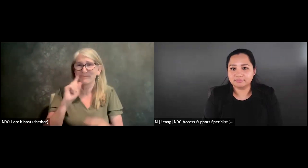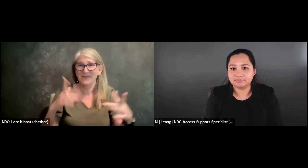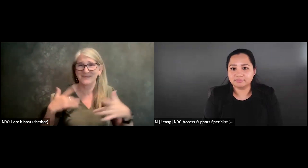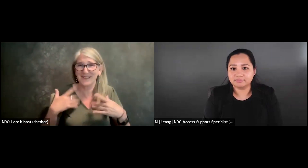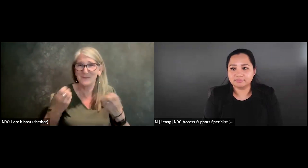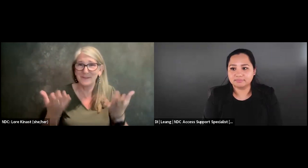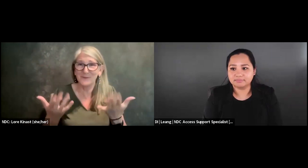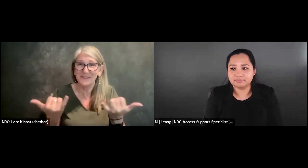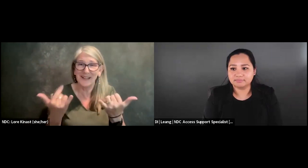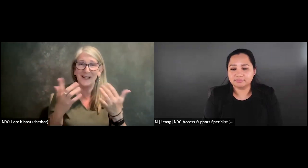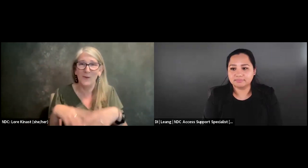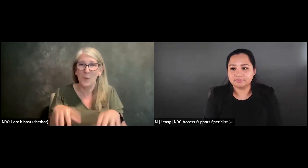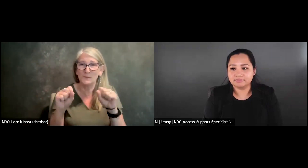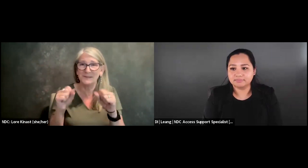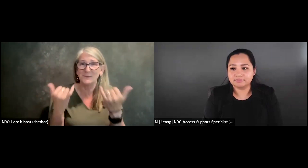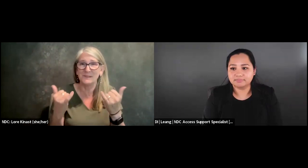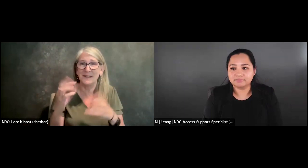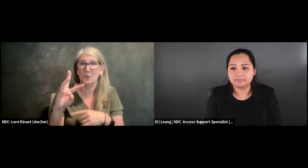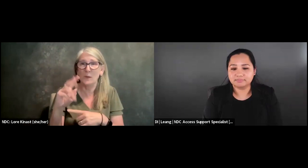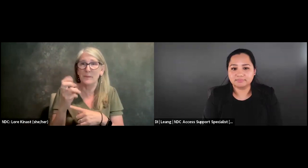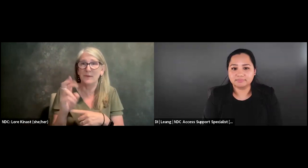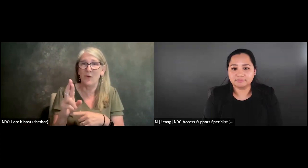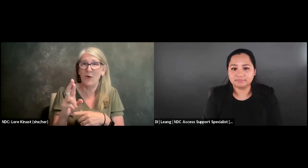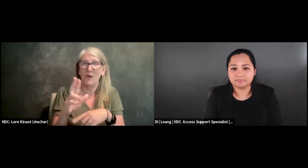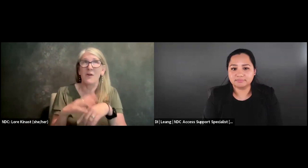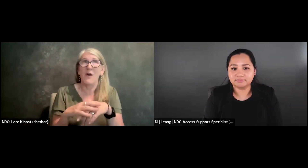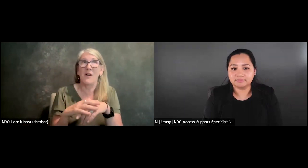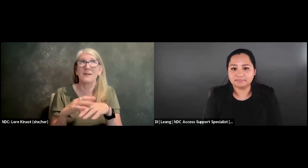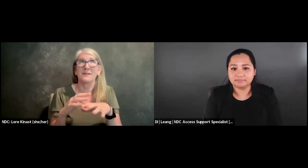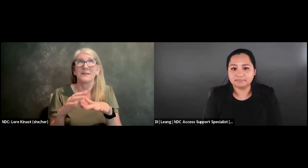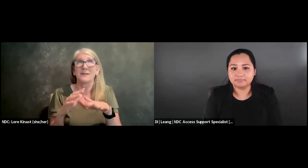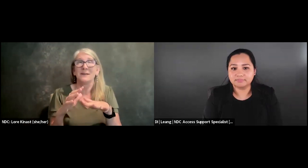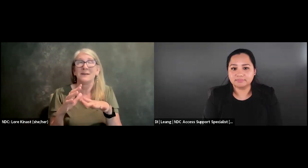I'm very excited to be here for the webinar